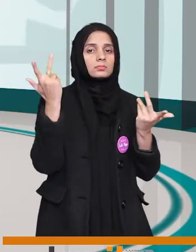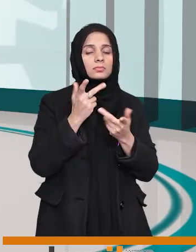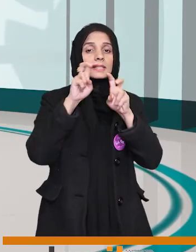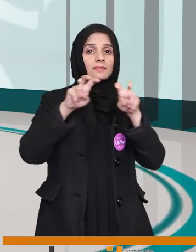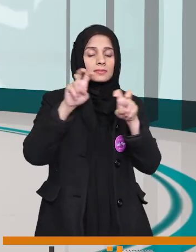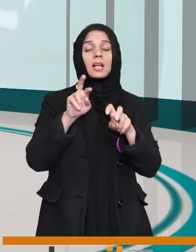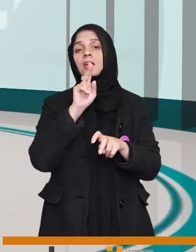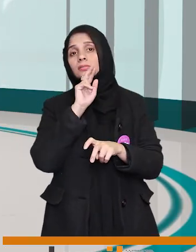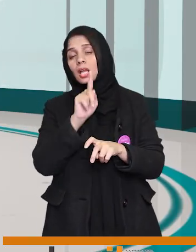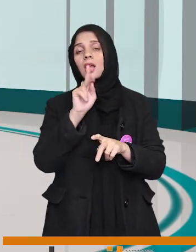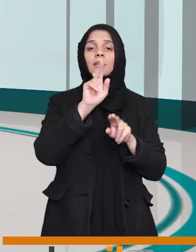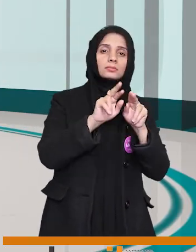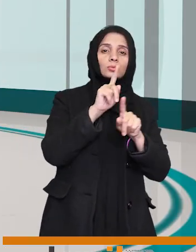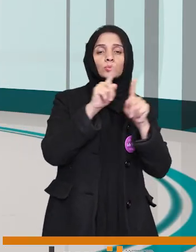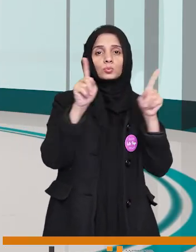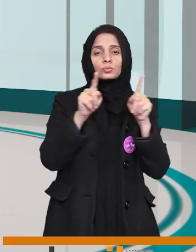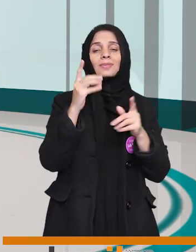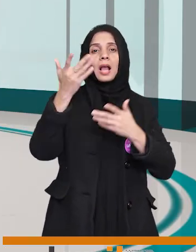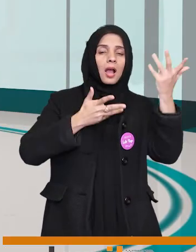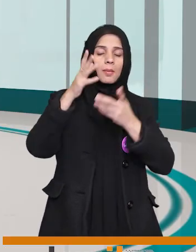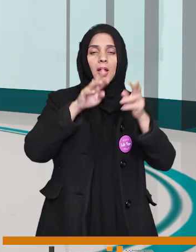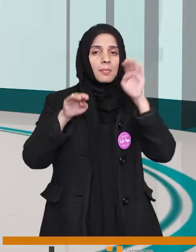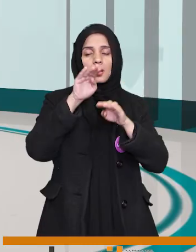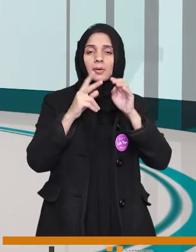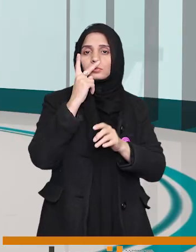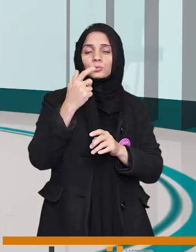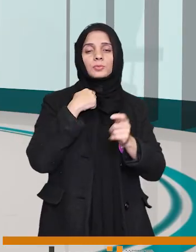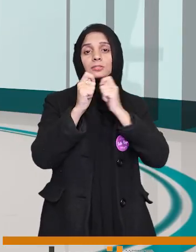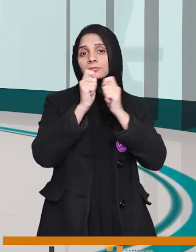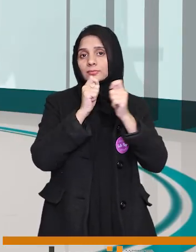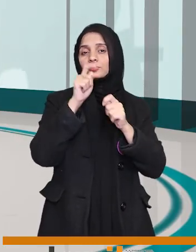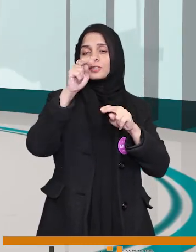All of that hassle is taken away when you talk about fiverr. Because fiverr says,